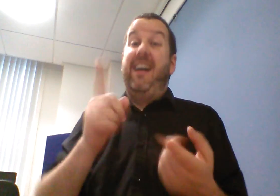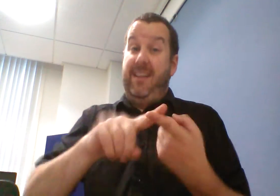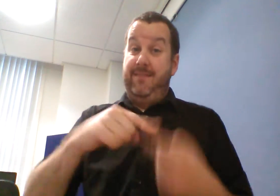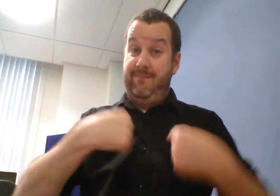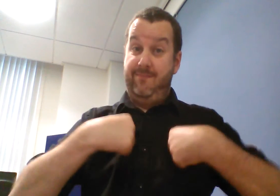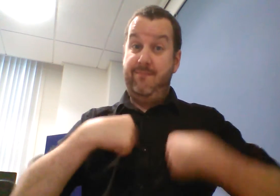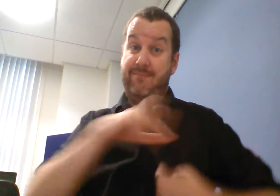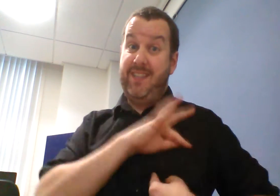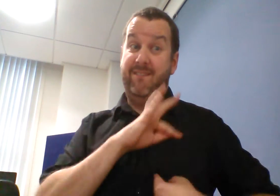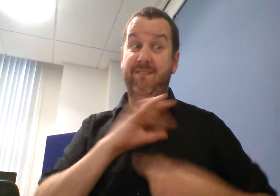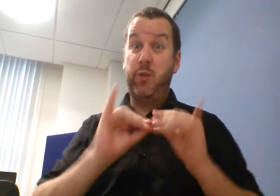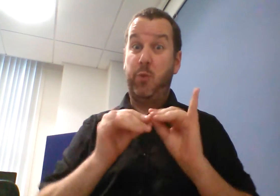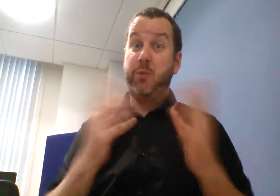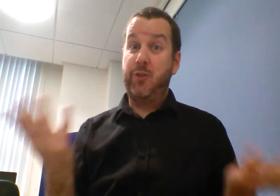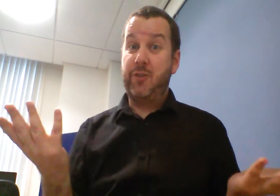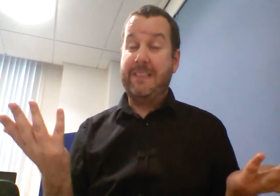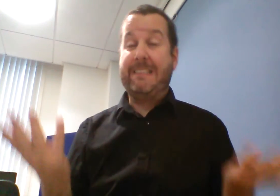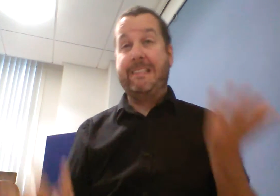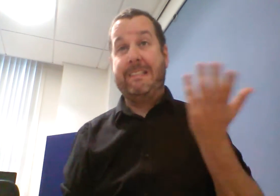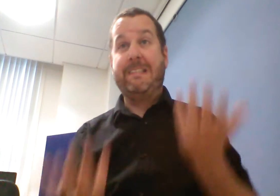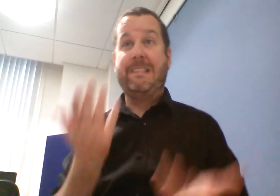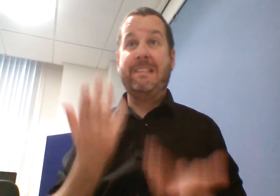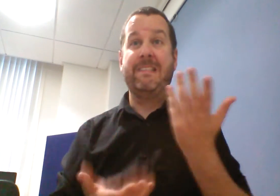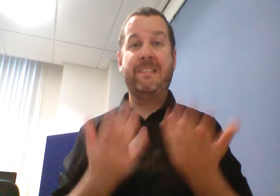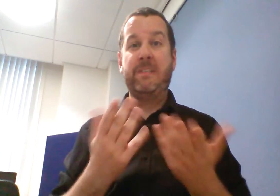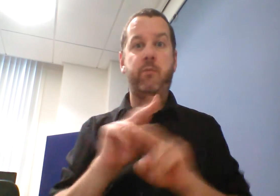And... I'm an interpreter myself.